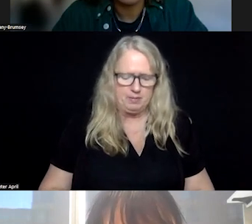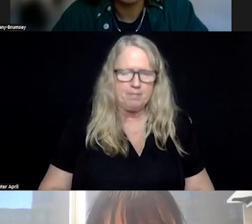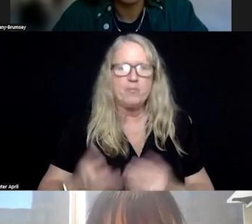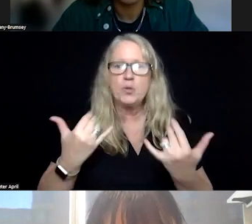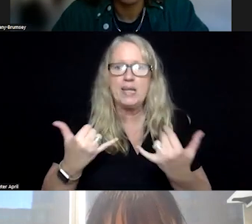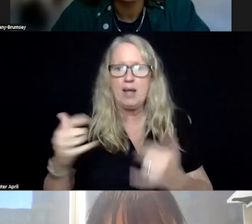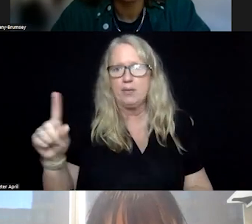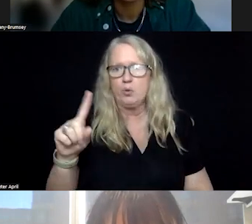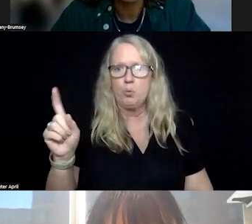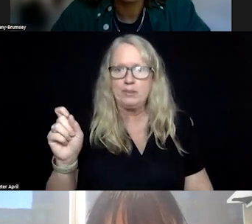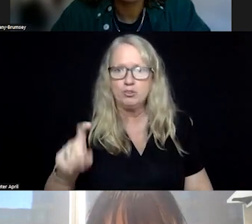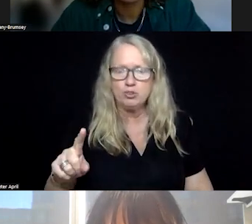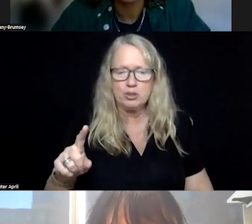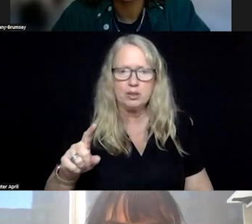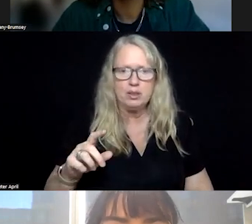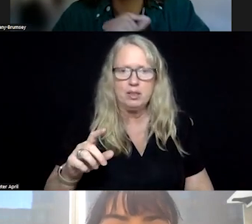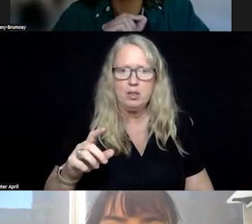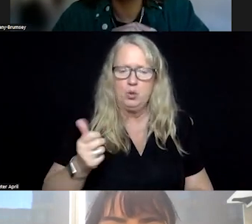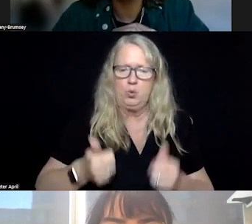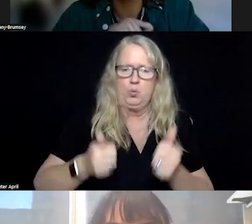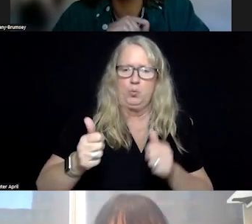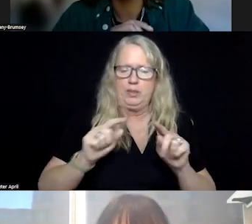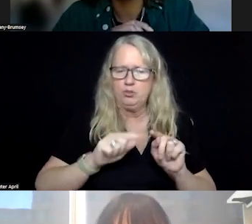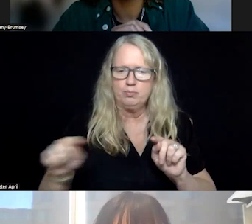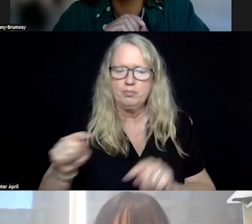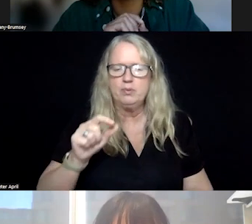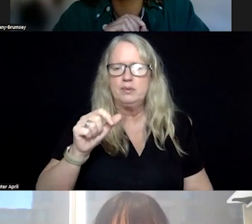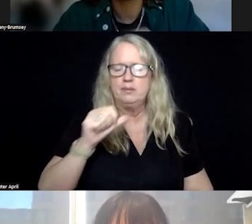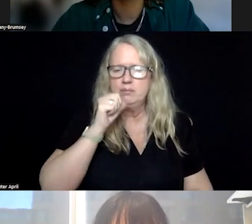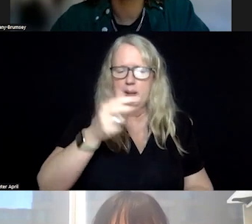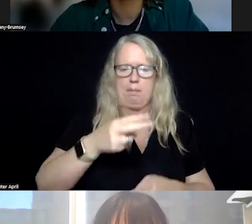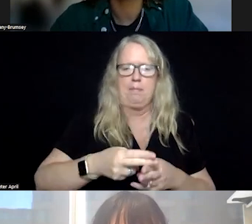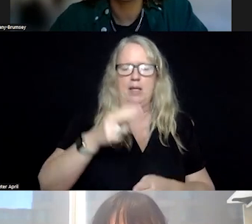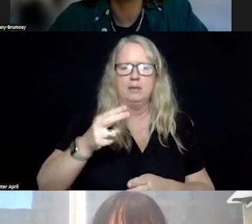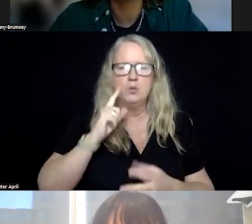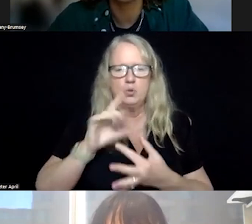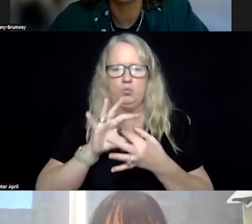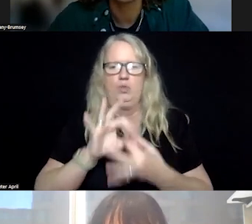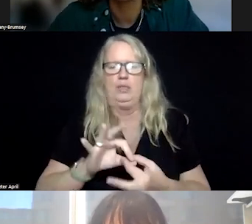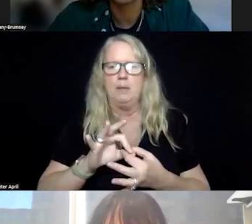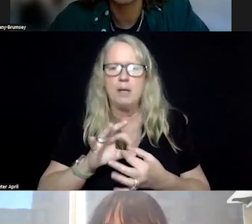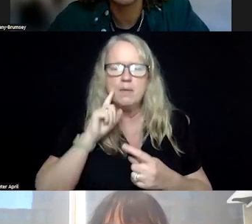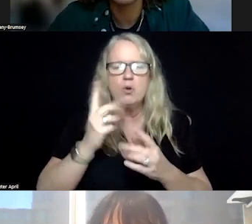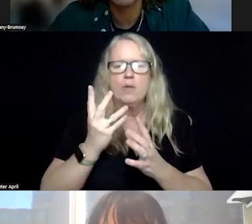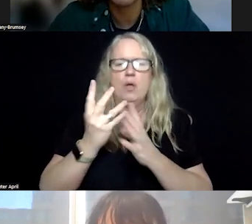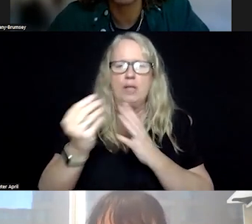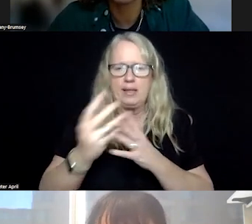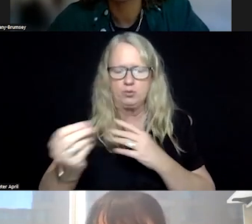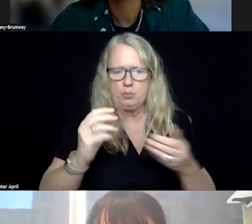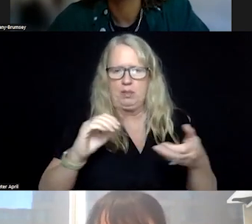SO WH PROFESSION WAS NOT MENTIONS IN THE EXPERIMENT?